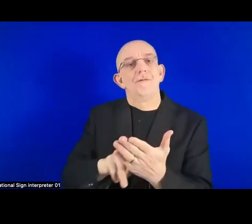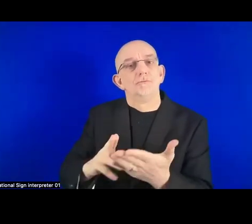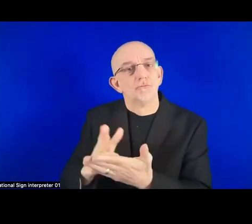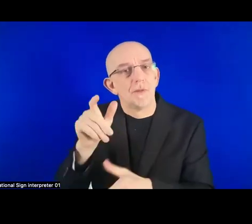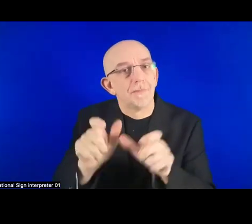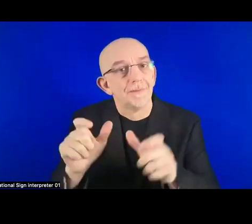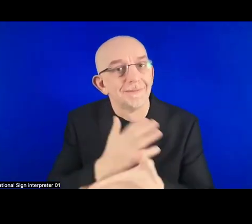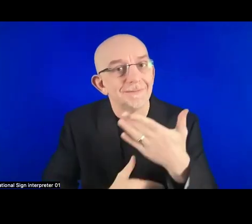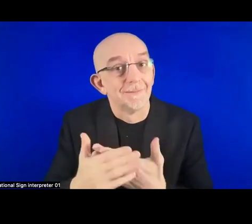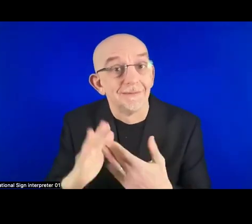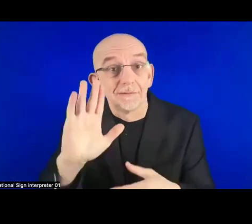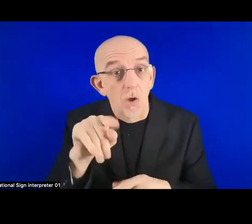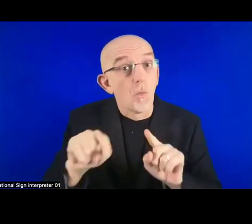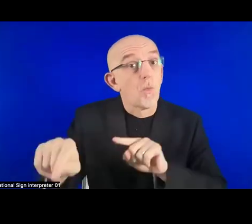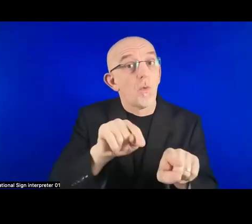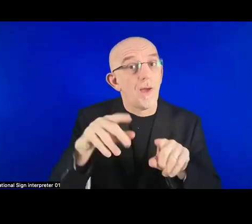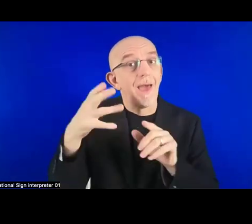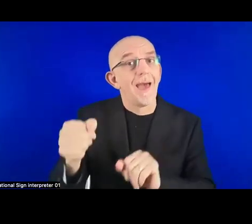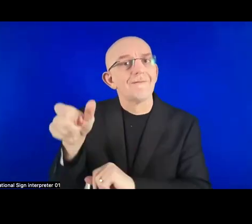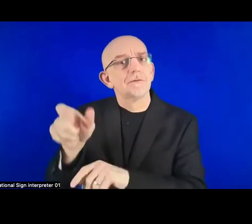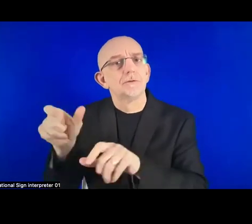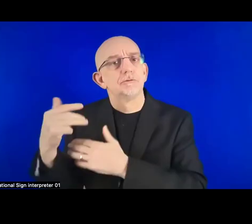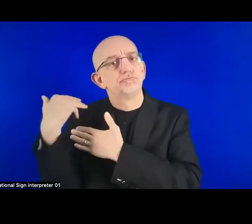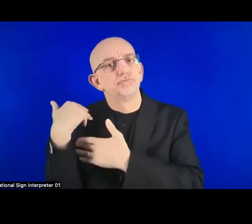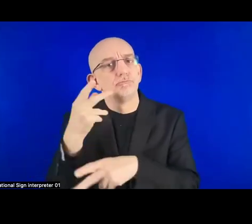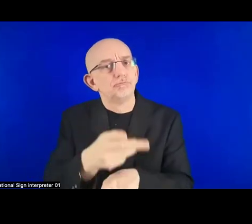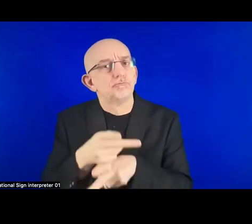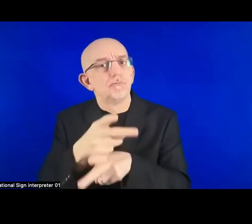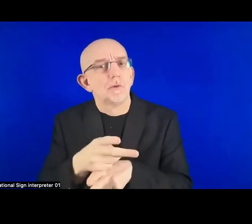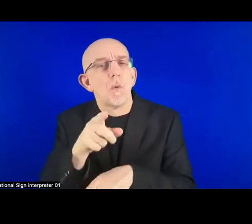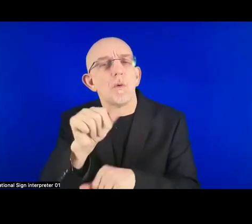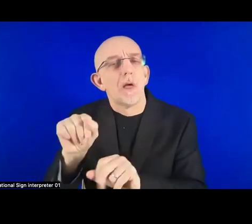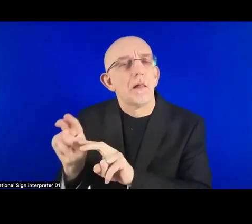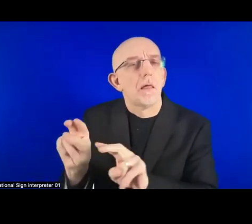disability specific response, or a disability inclusive response, so those range from